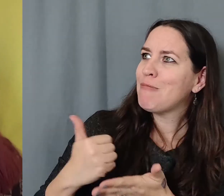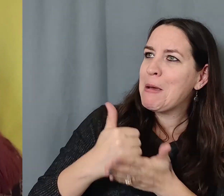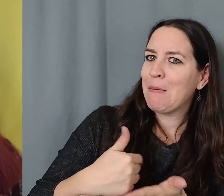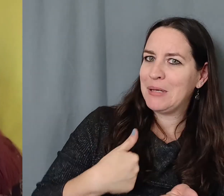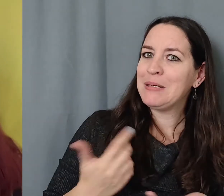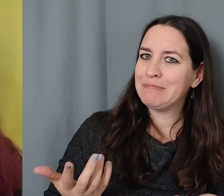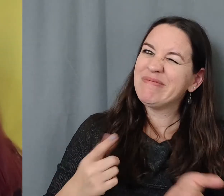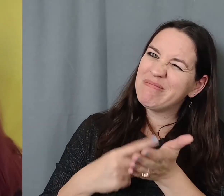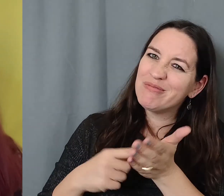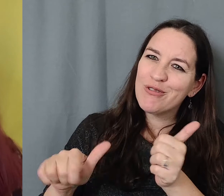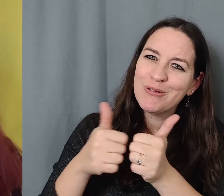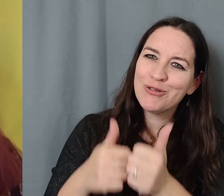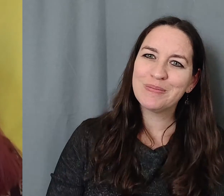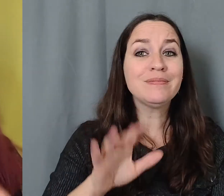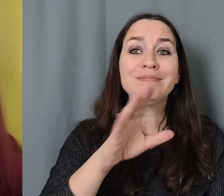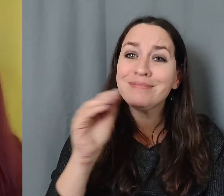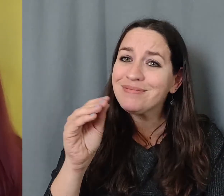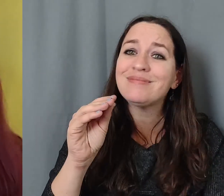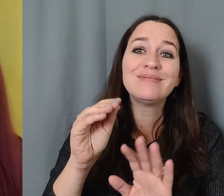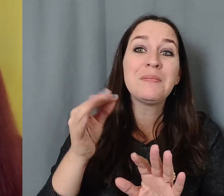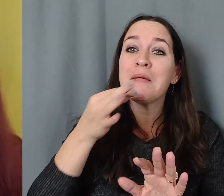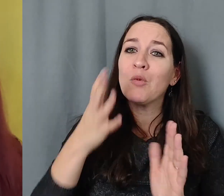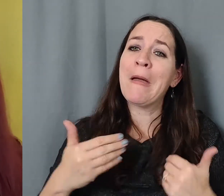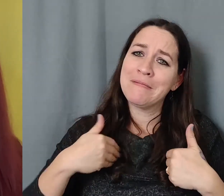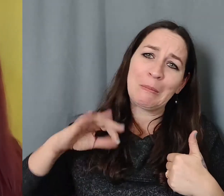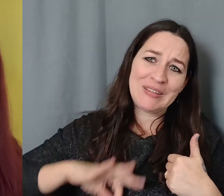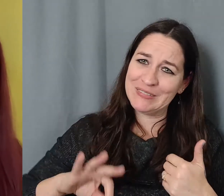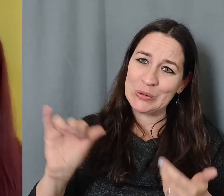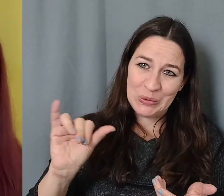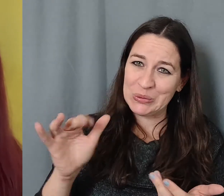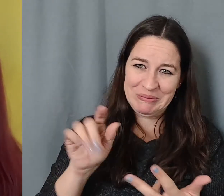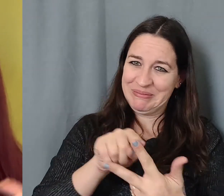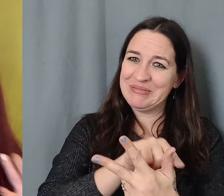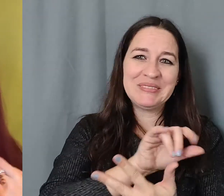that can help you, that can be a challenge as well. And of course, there are benefits to being an expert at something you can find